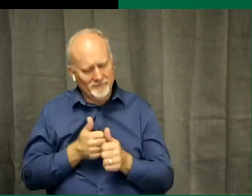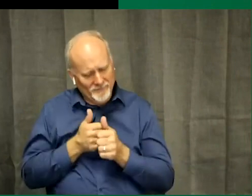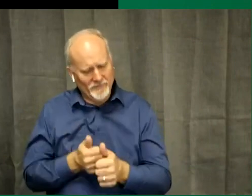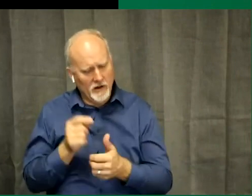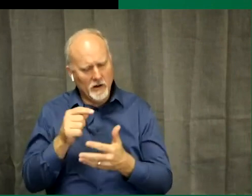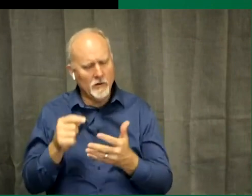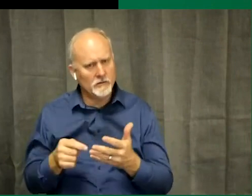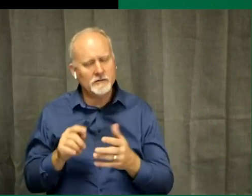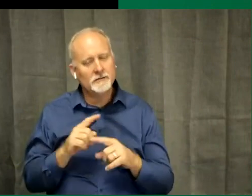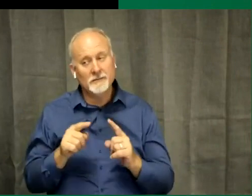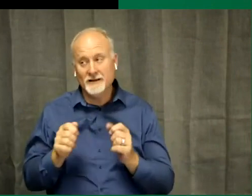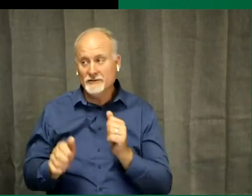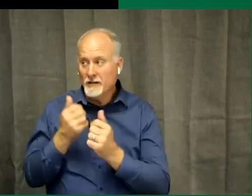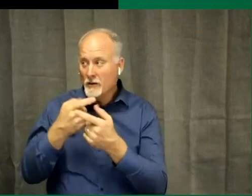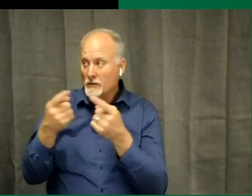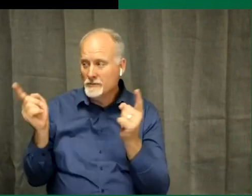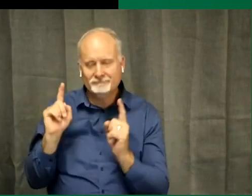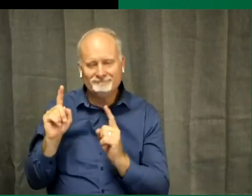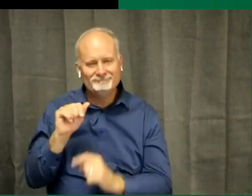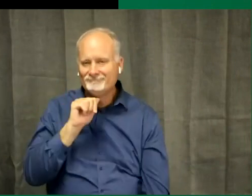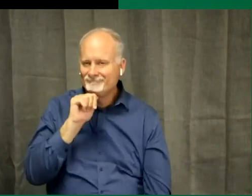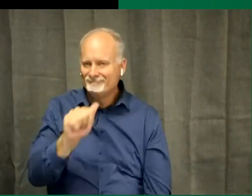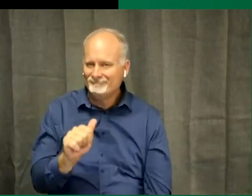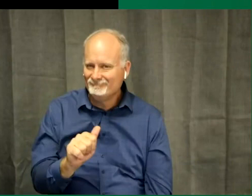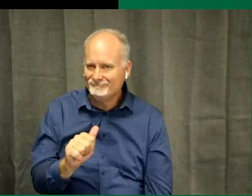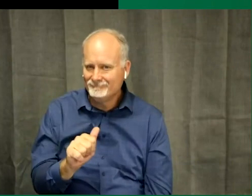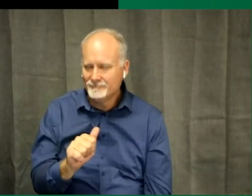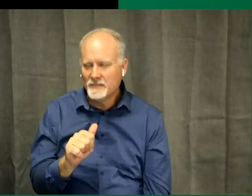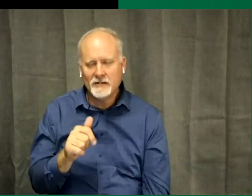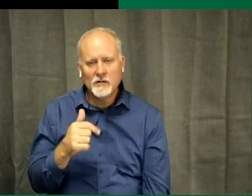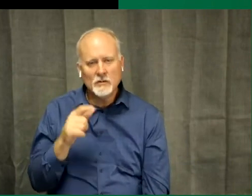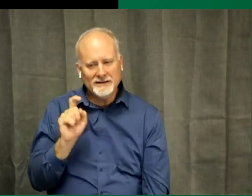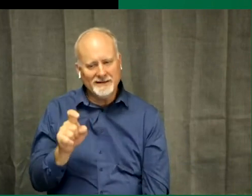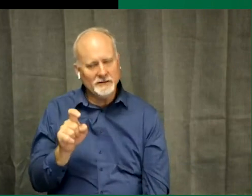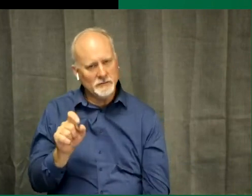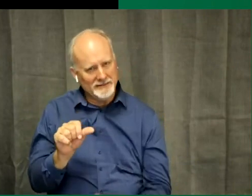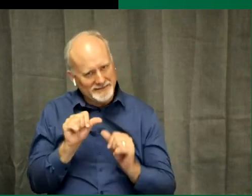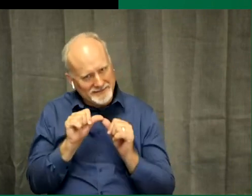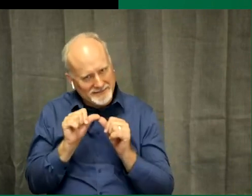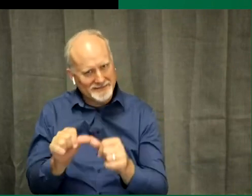the general community around us not so much and we just got to be persistent and try to help people